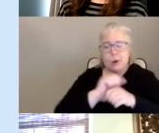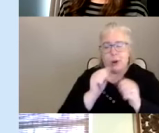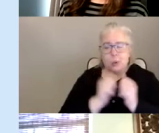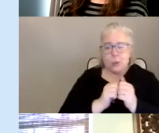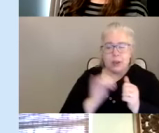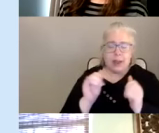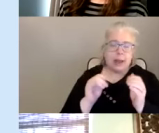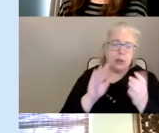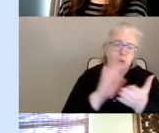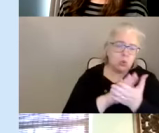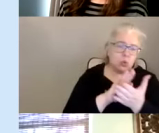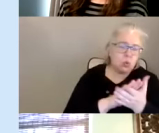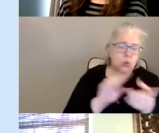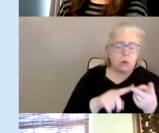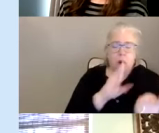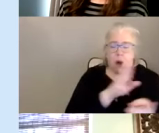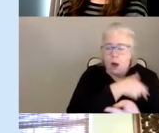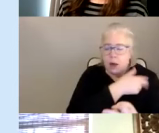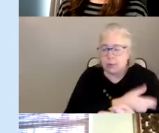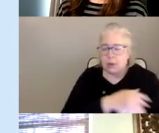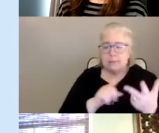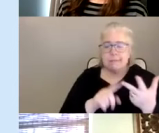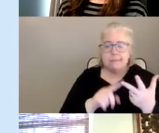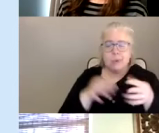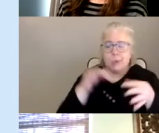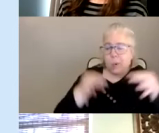the hospital systems, the court systems.